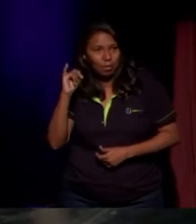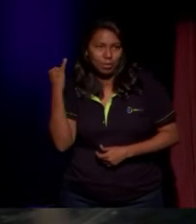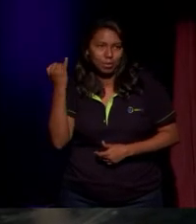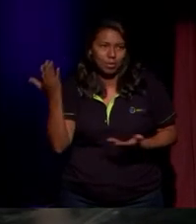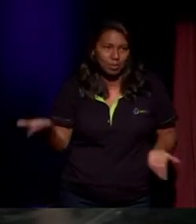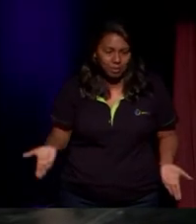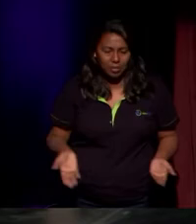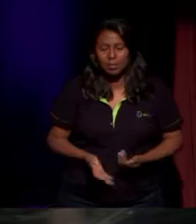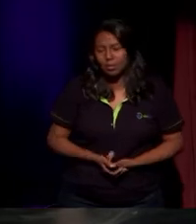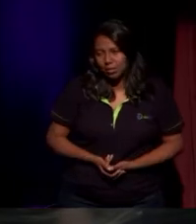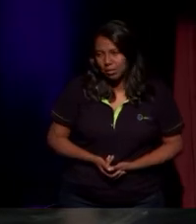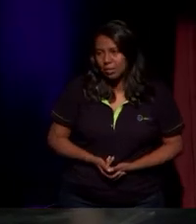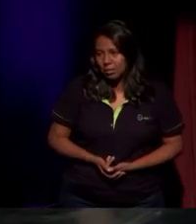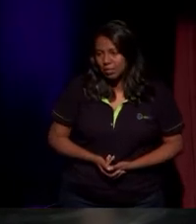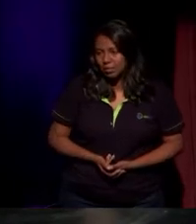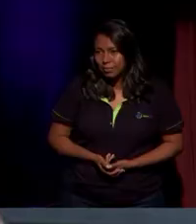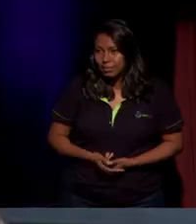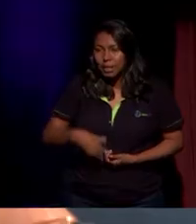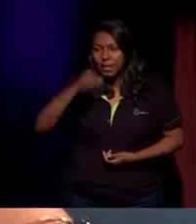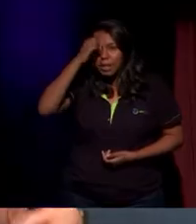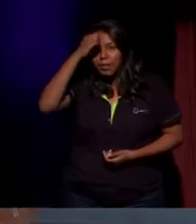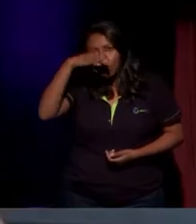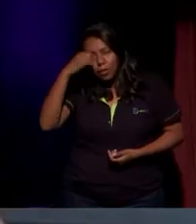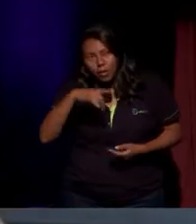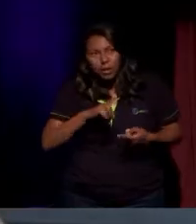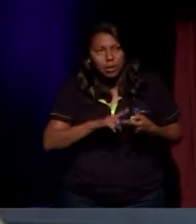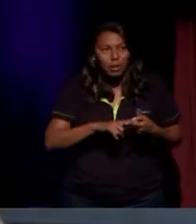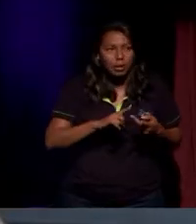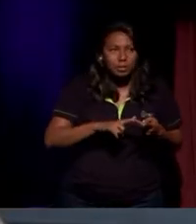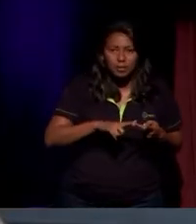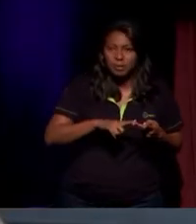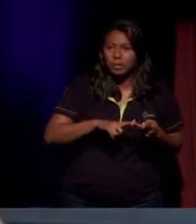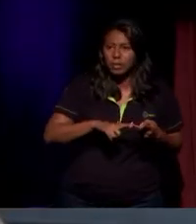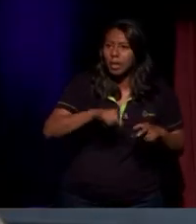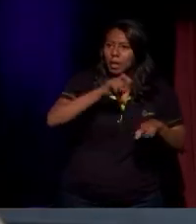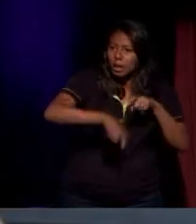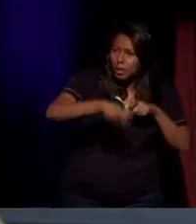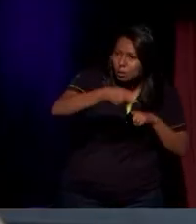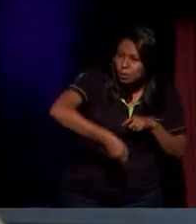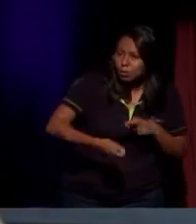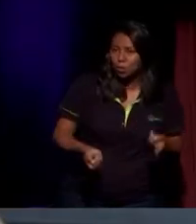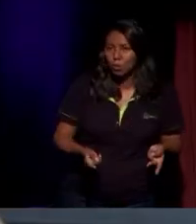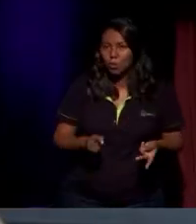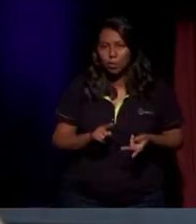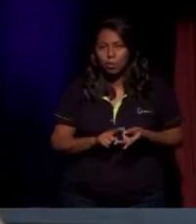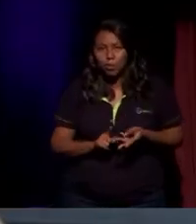Then there is the question of violence, there is the issue of rape, sexual harassment in schools,